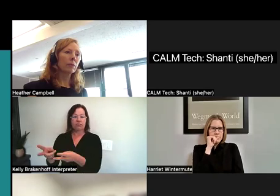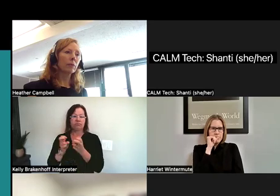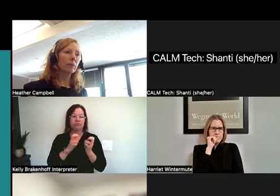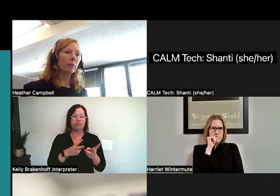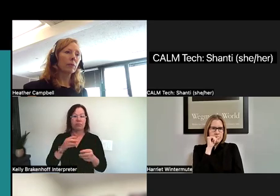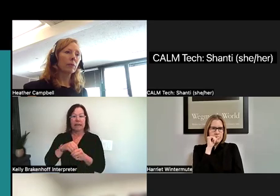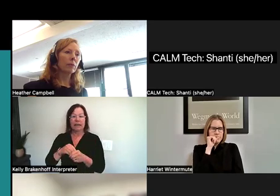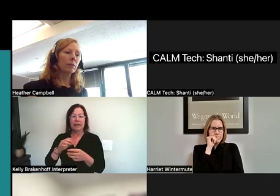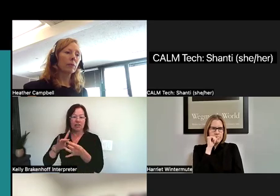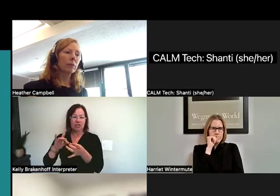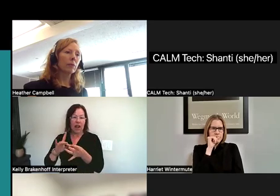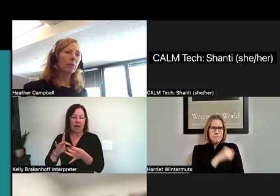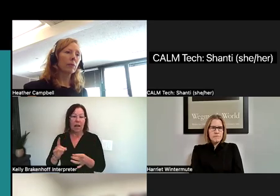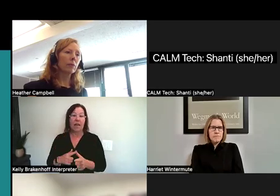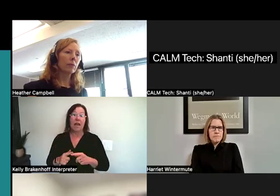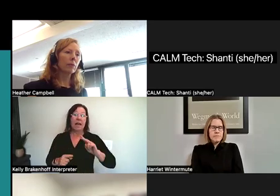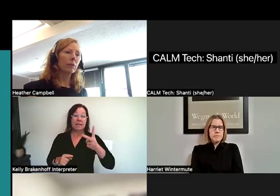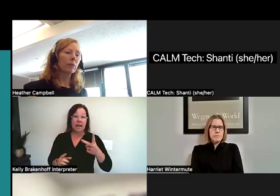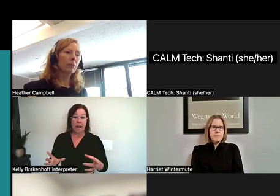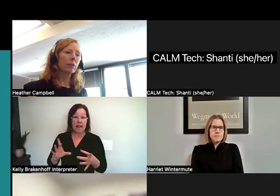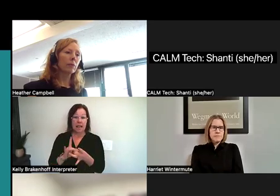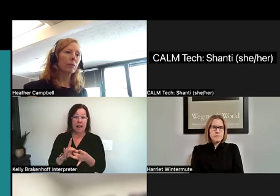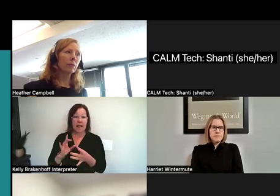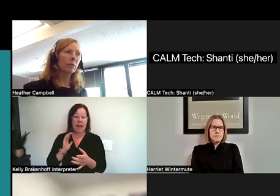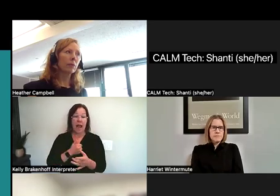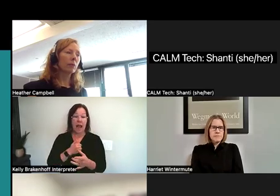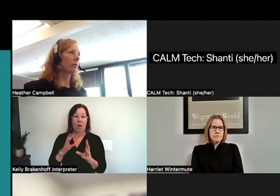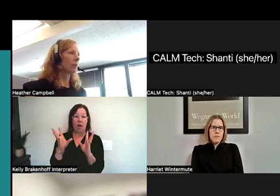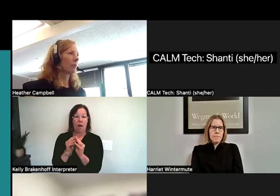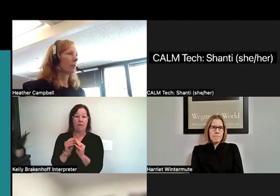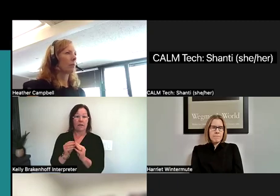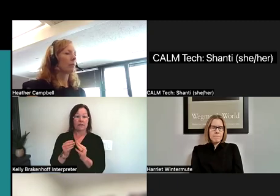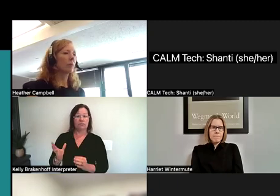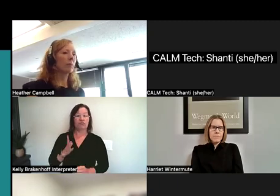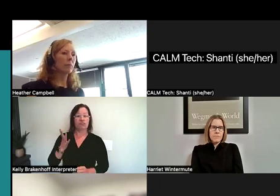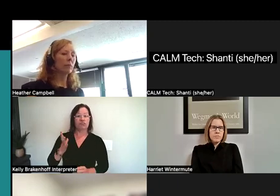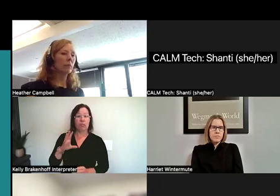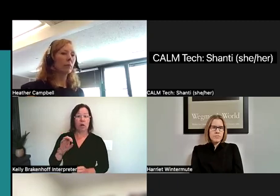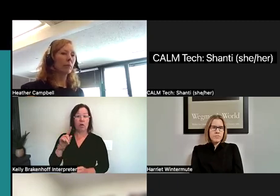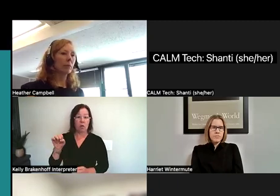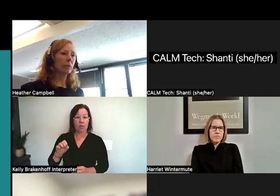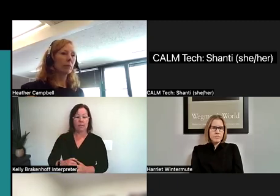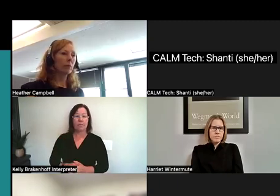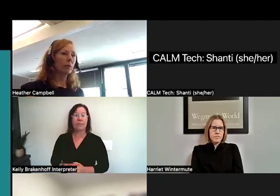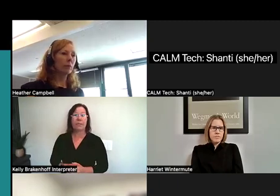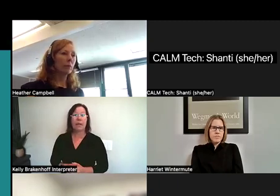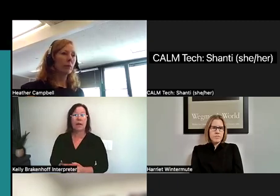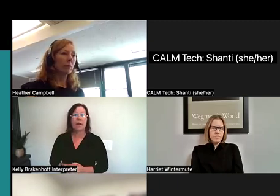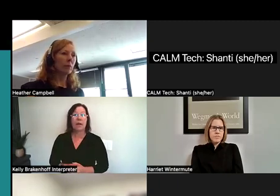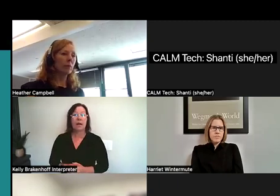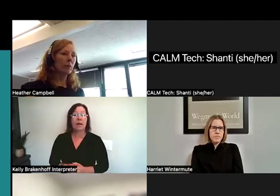Second link is our conference code of conduct. I will be turning things over to